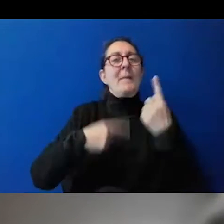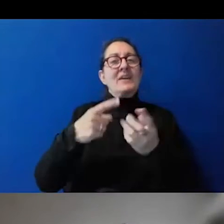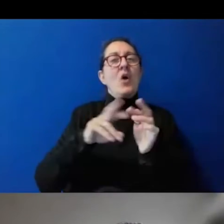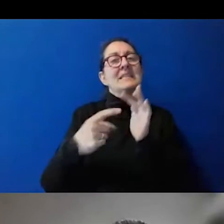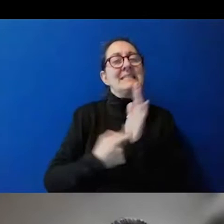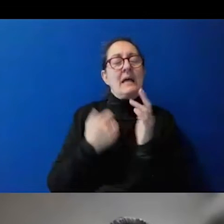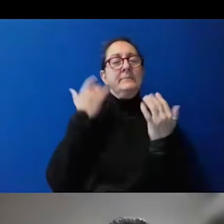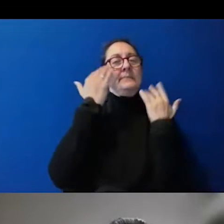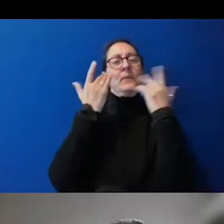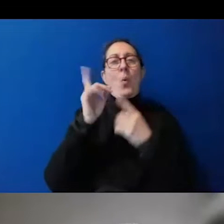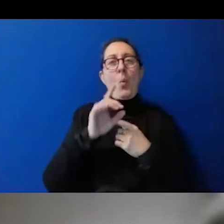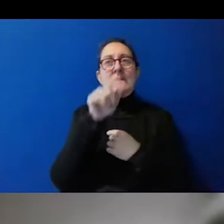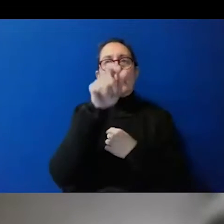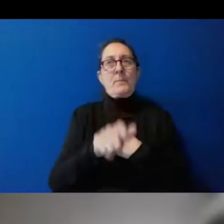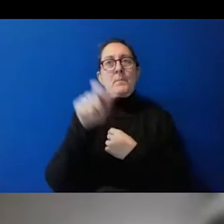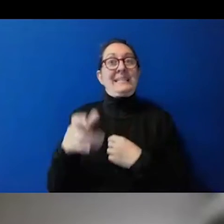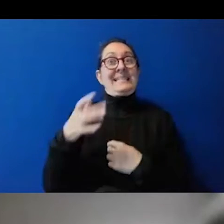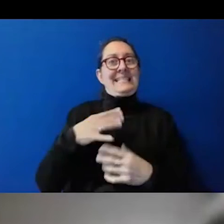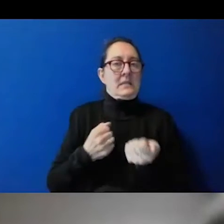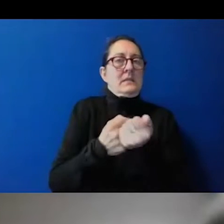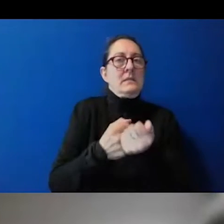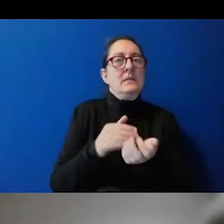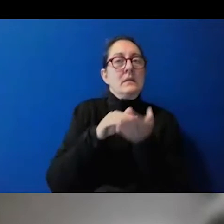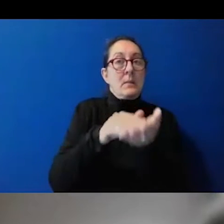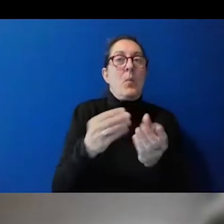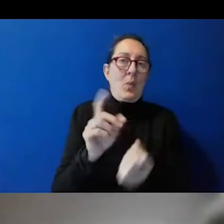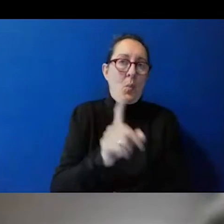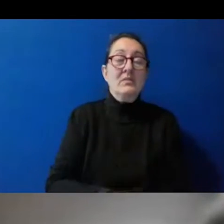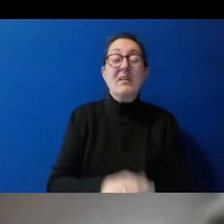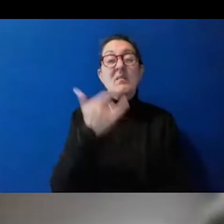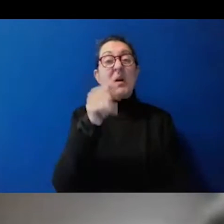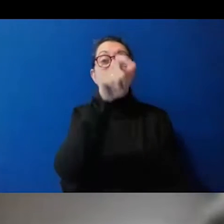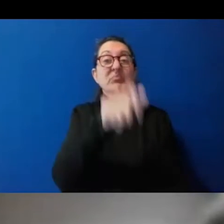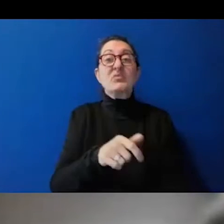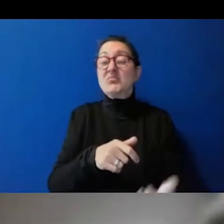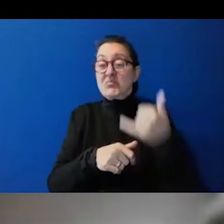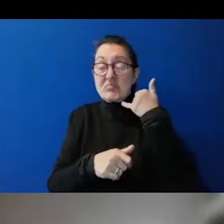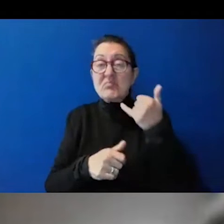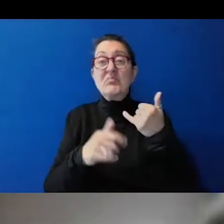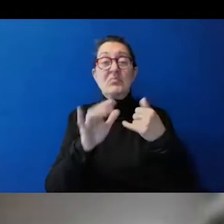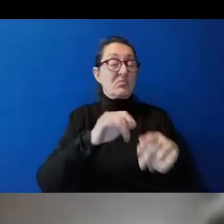the customer so we might refer a customer to a local Community Legal Center uh or a service